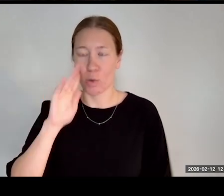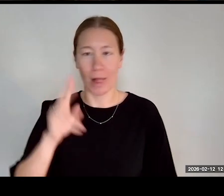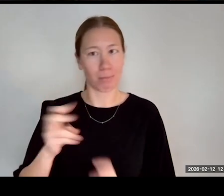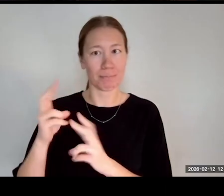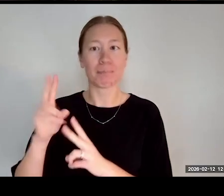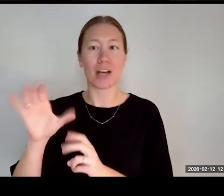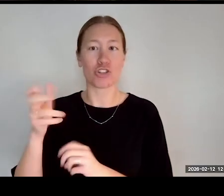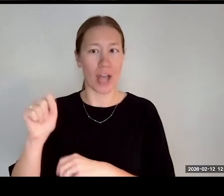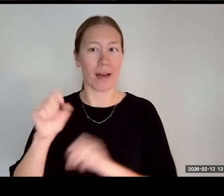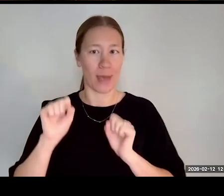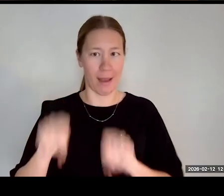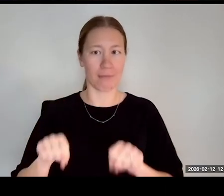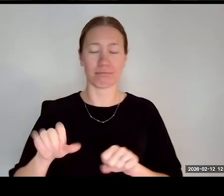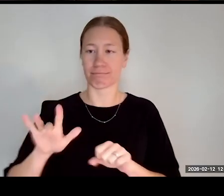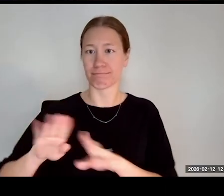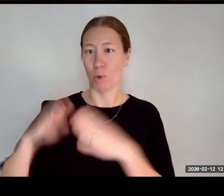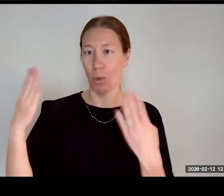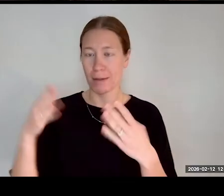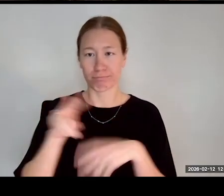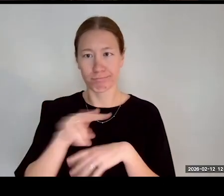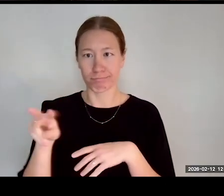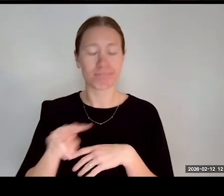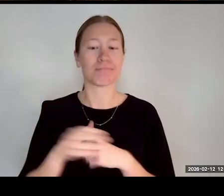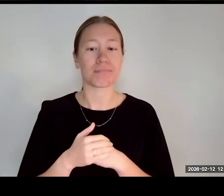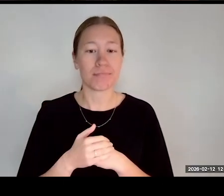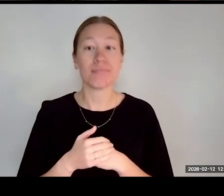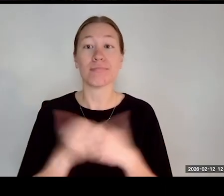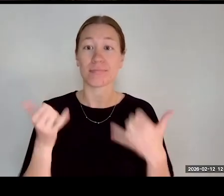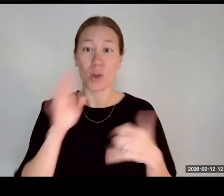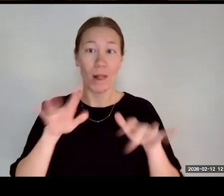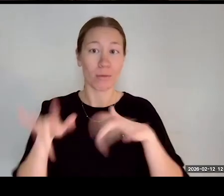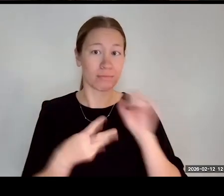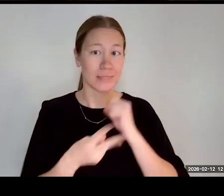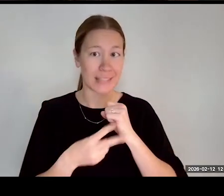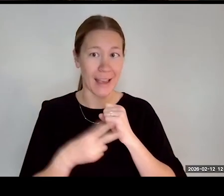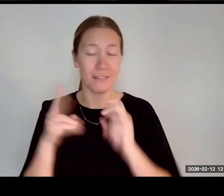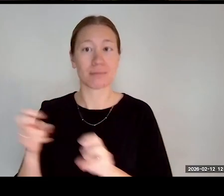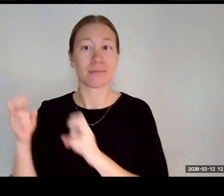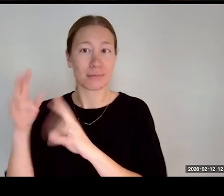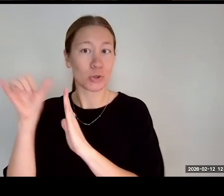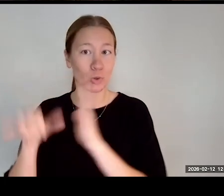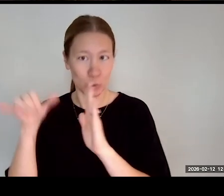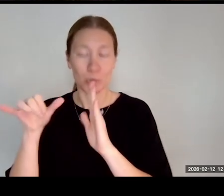and it will be posted to the Equity, Civil Rights & Title IX, or ECRT YouTube page,